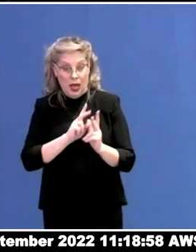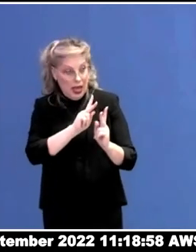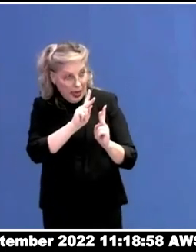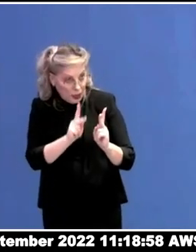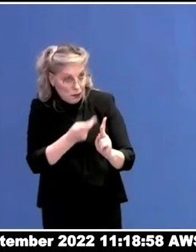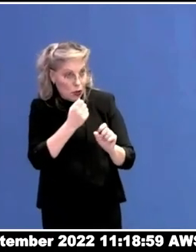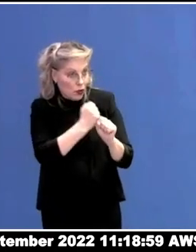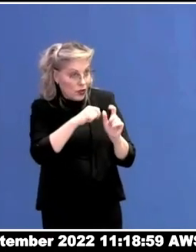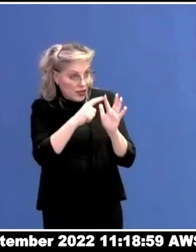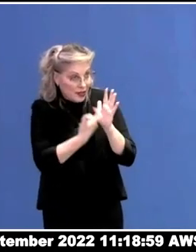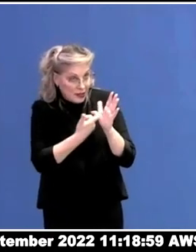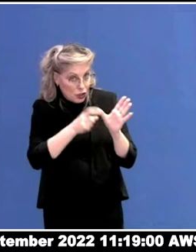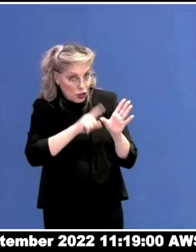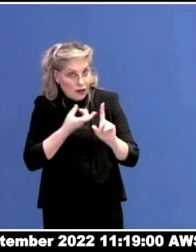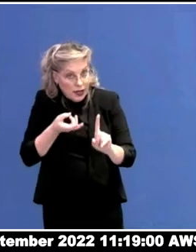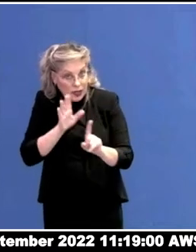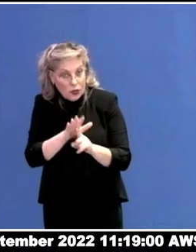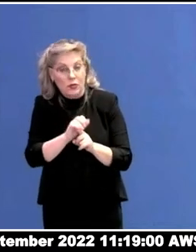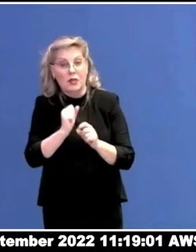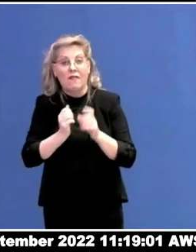and his daughter providing administration support.